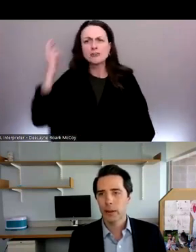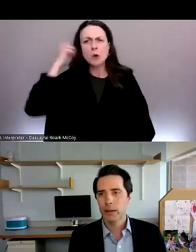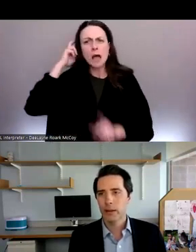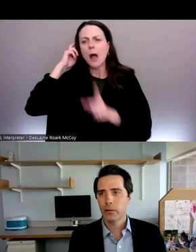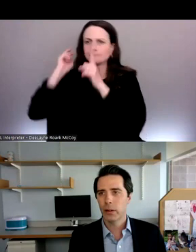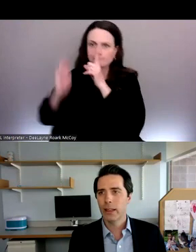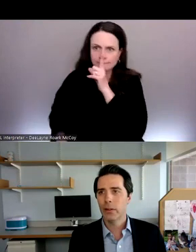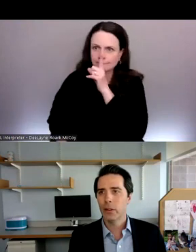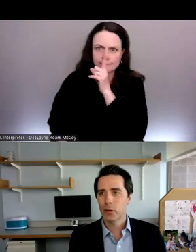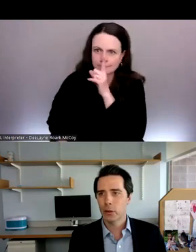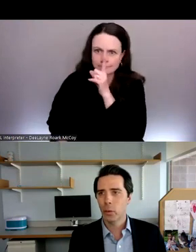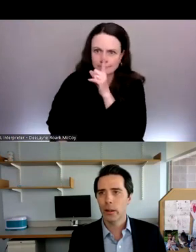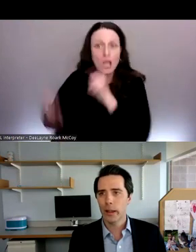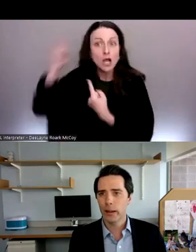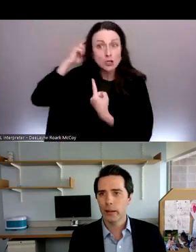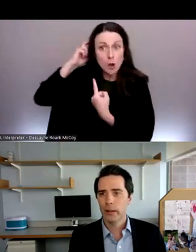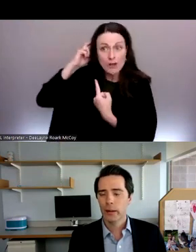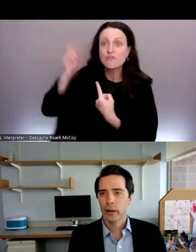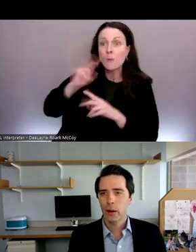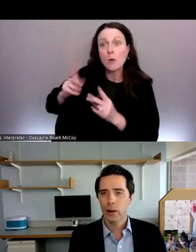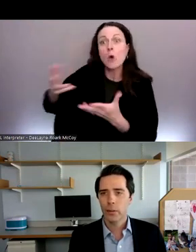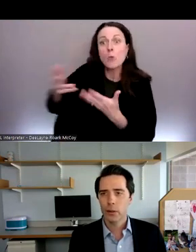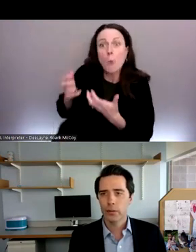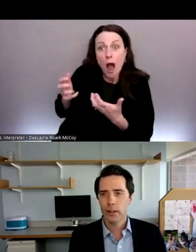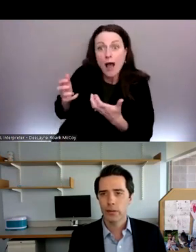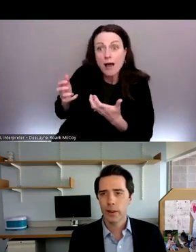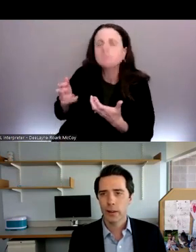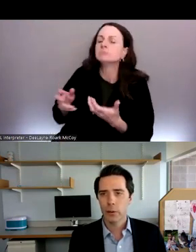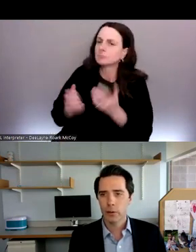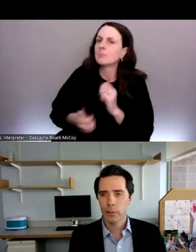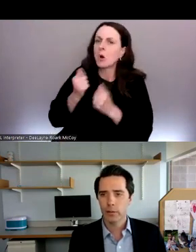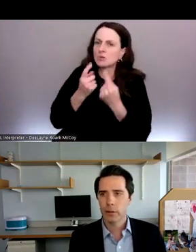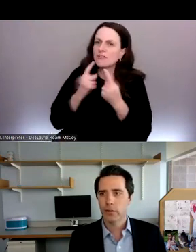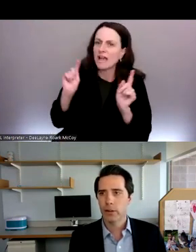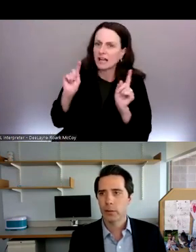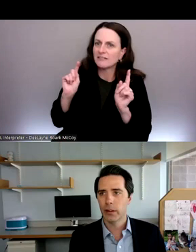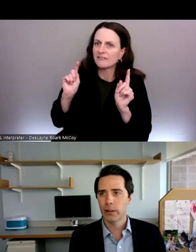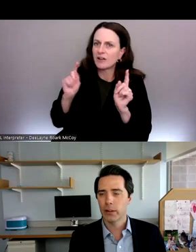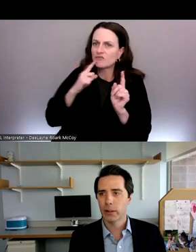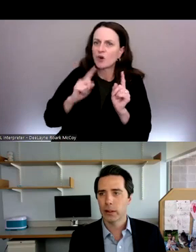implants for individuals who want that are the most effective available